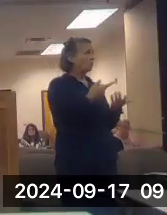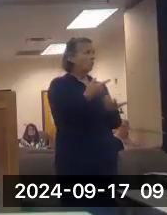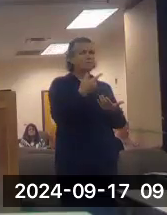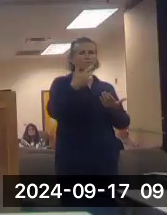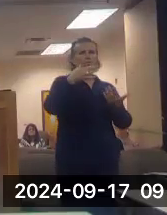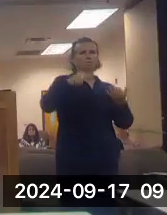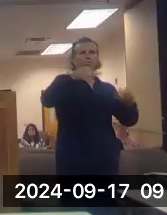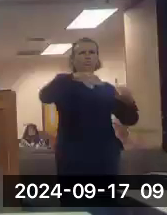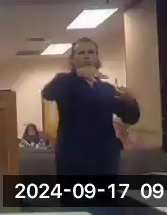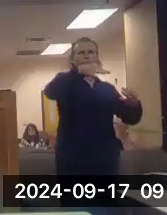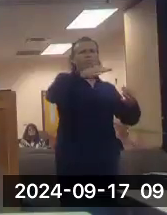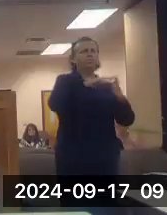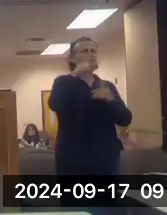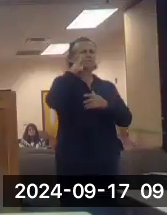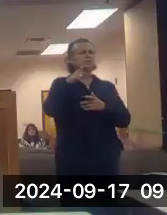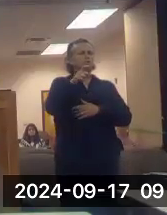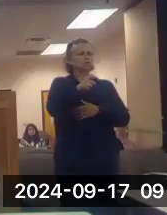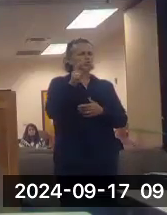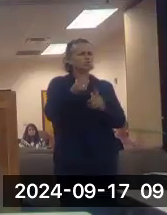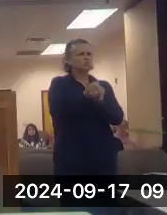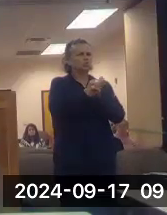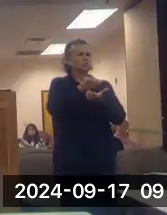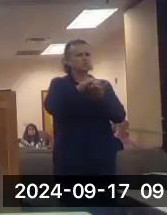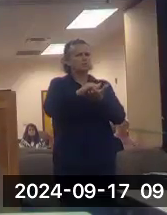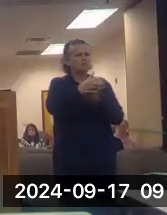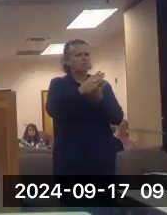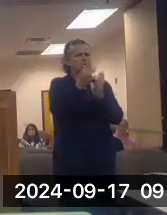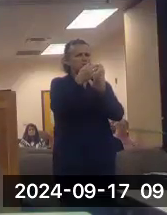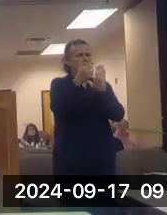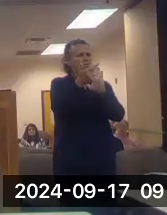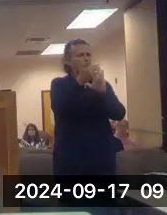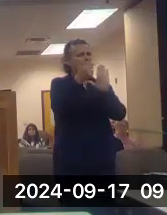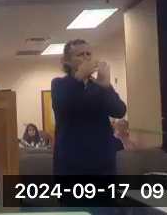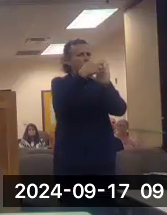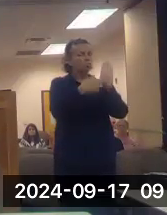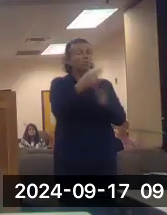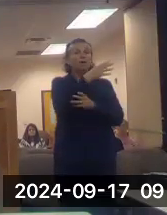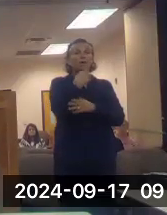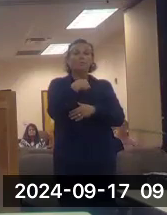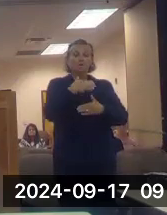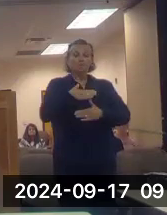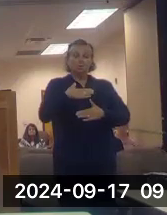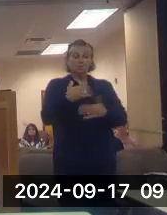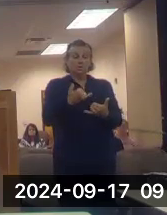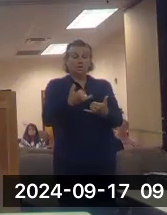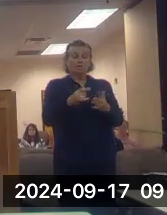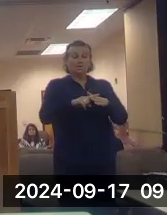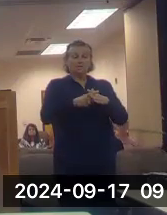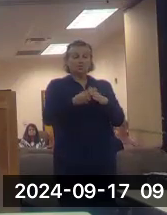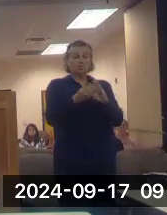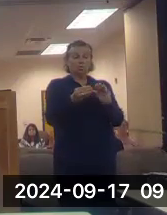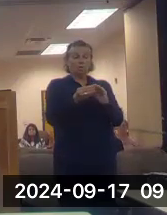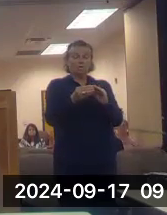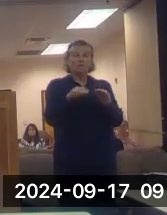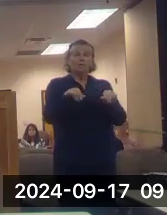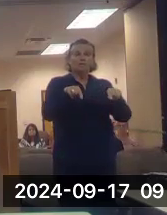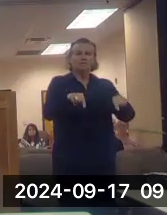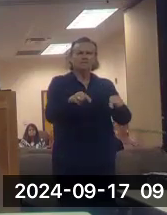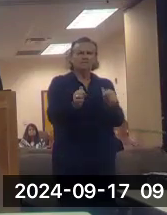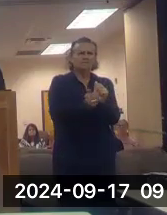Reginald Parson: We also did want to say that we appreciate the additional comment period that were brings us here today. This is the most significant rulemaking. The State has gone